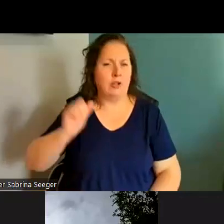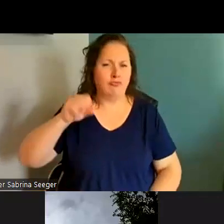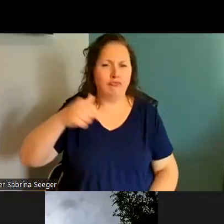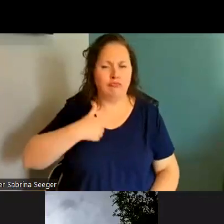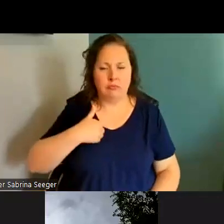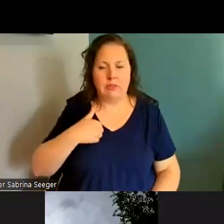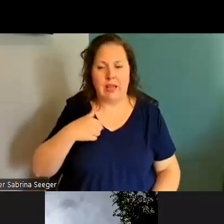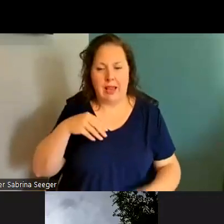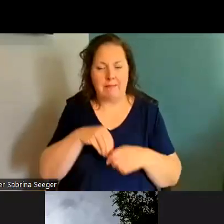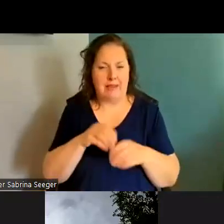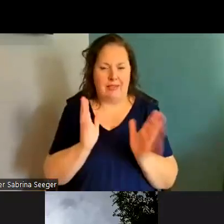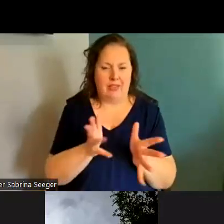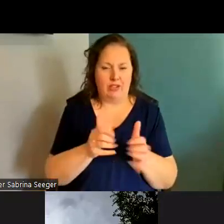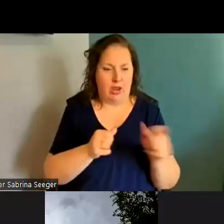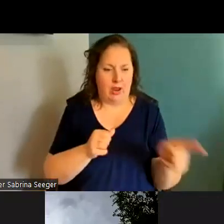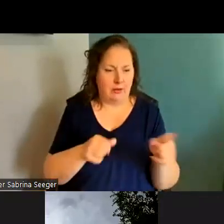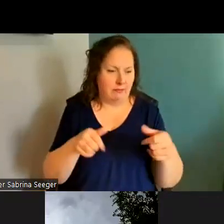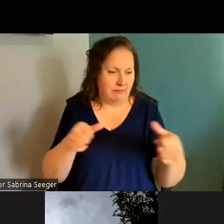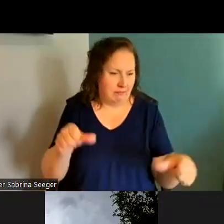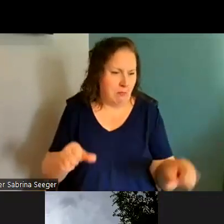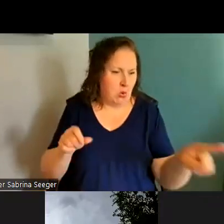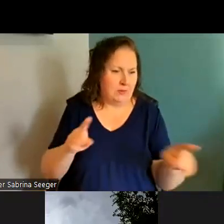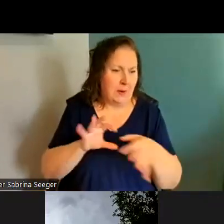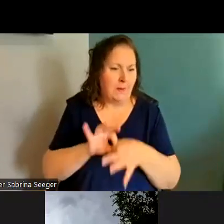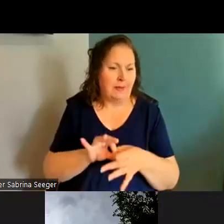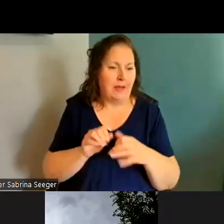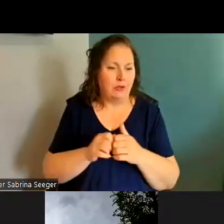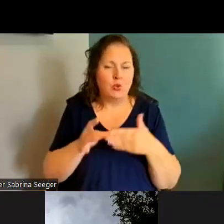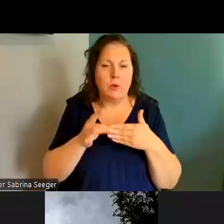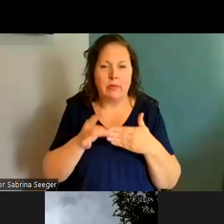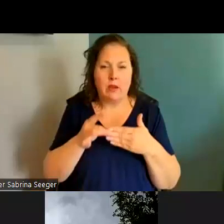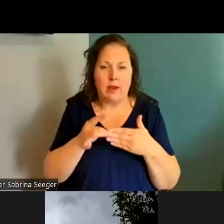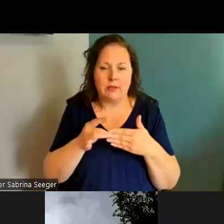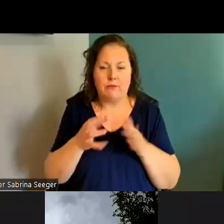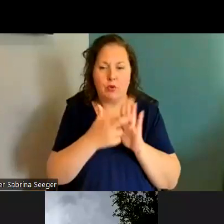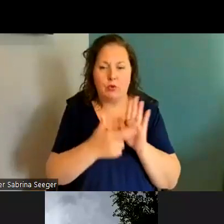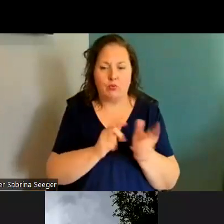In the chat, I'm gonna put a link to the guidance to rule changes regarding functional skills and